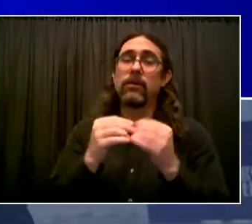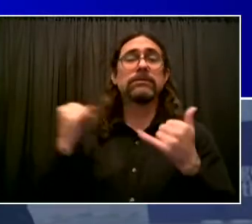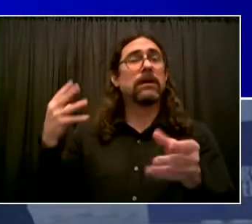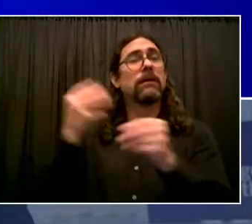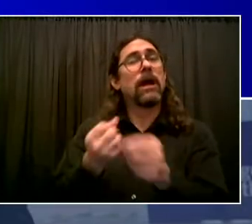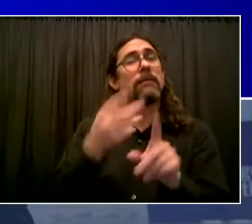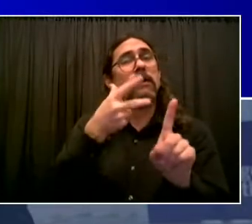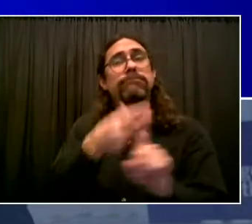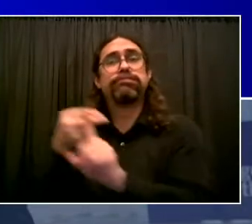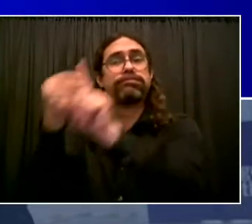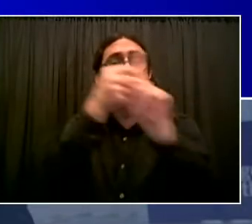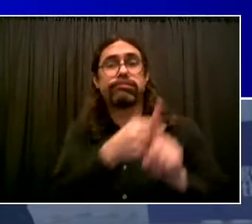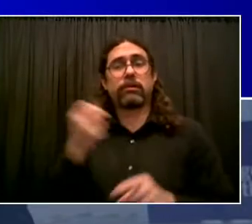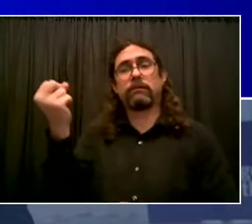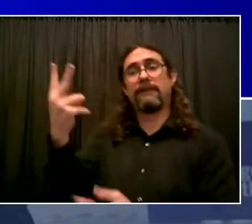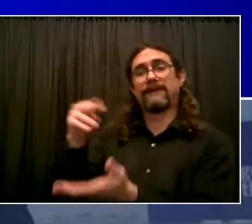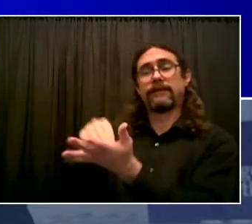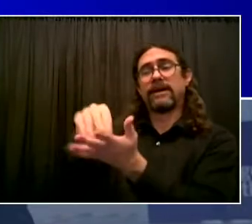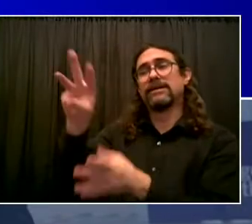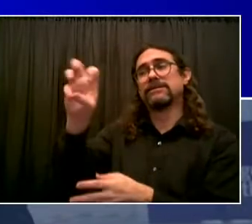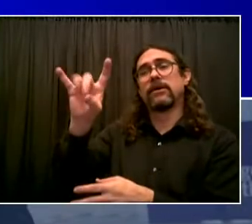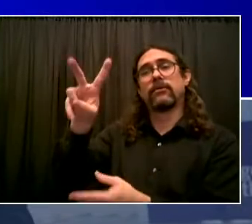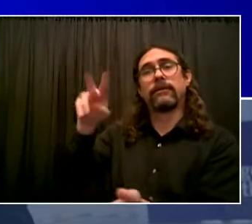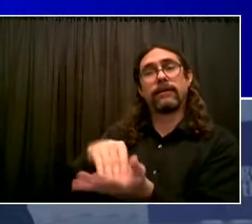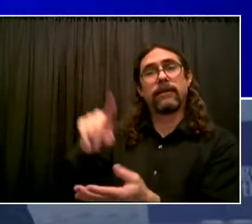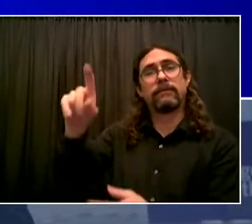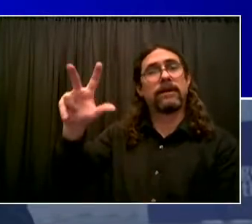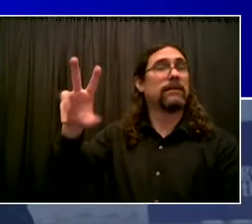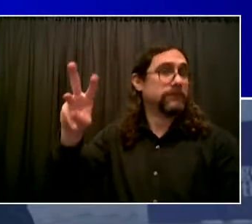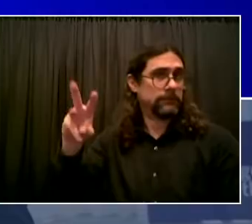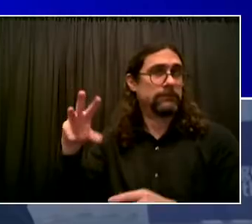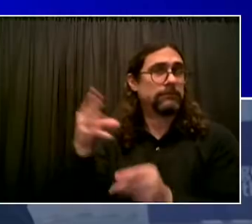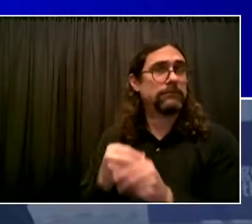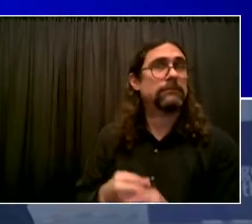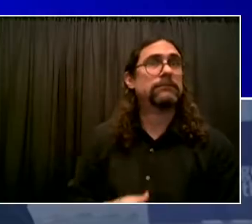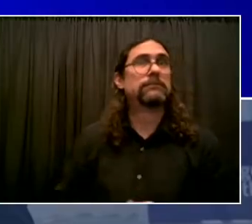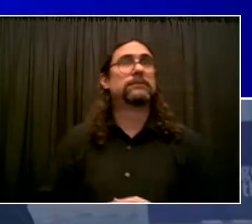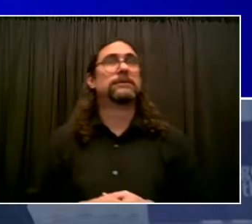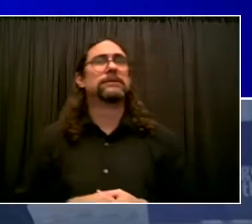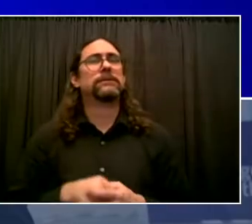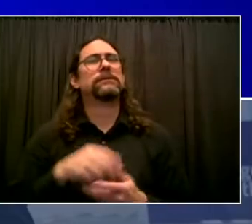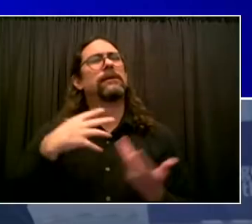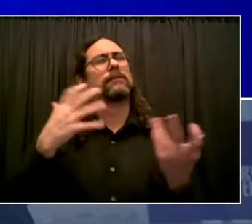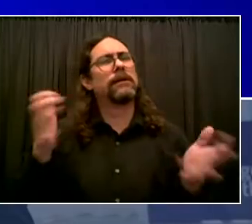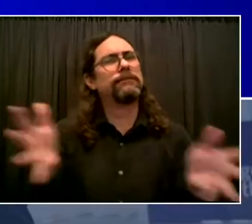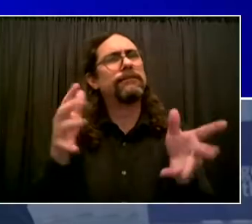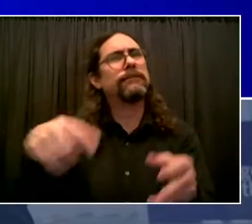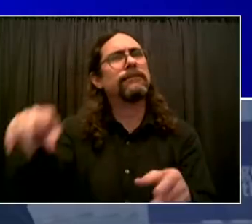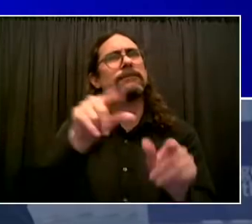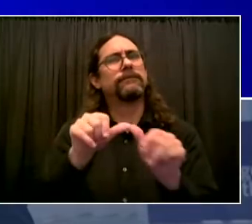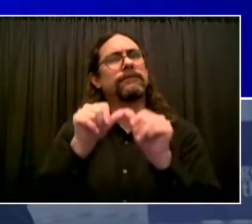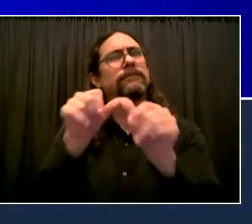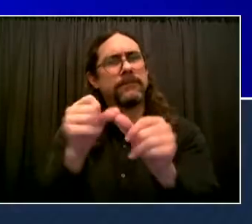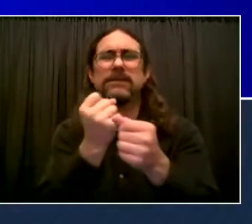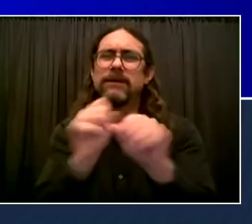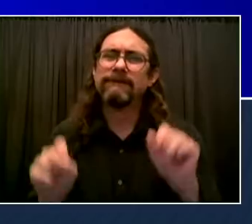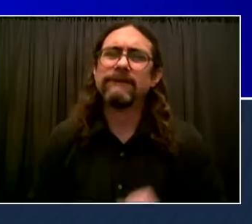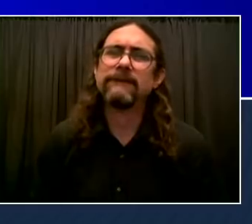AS OF TODAY 12,682,136 DOSES